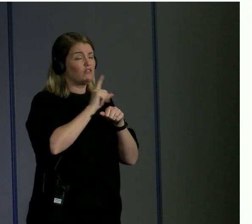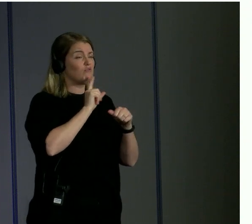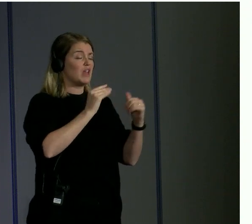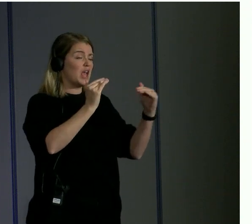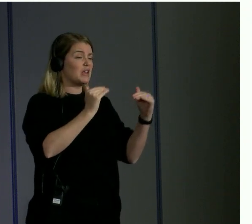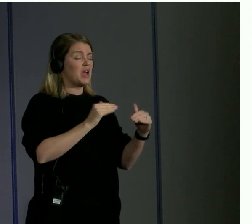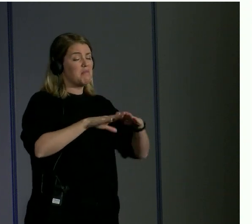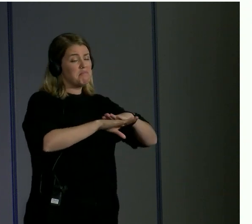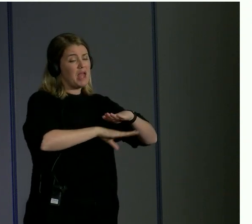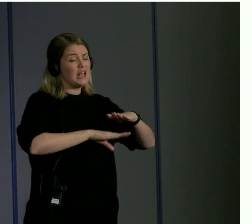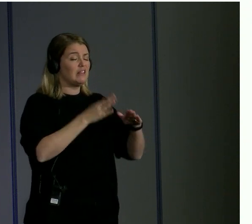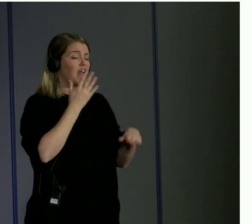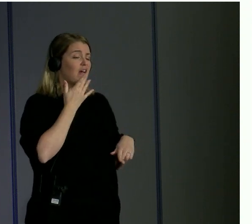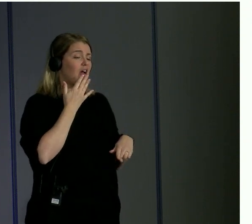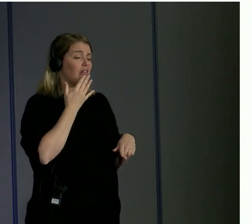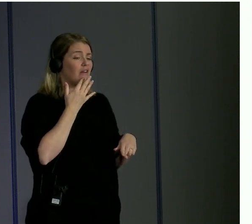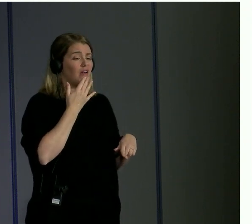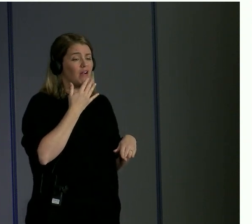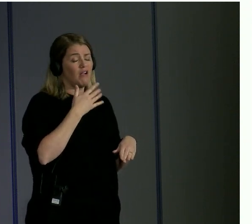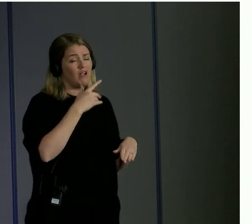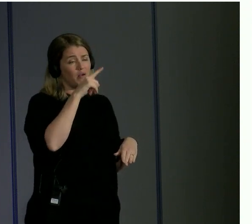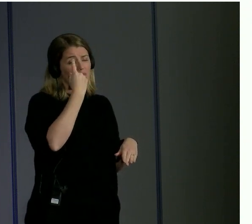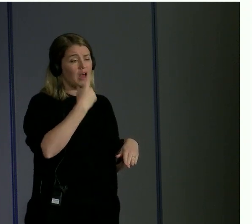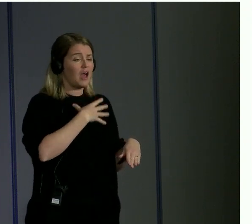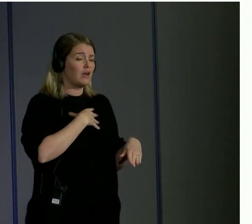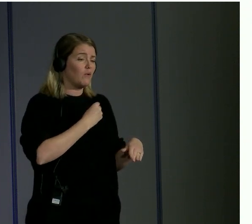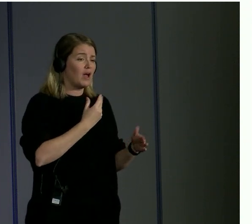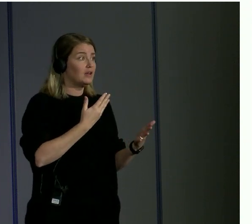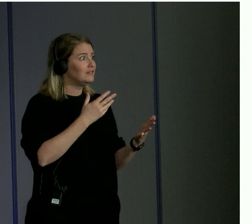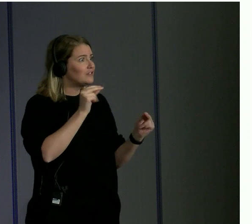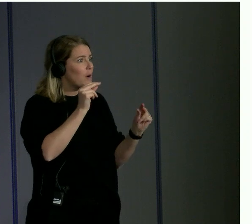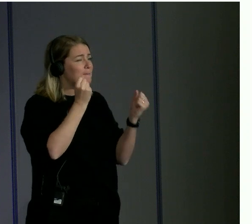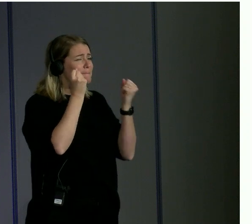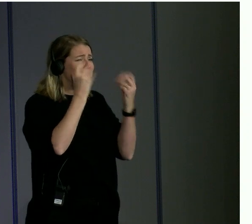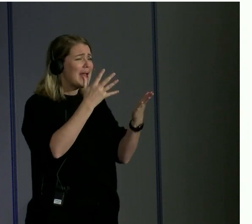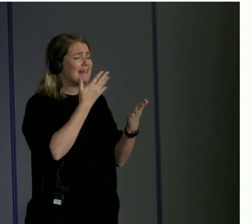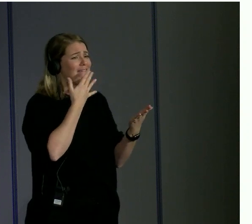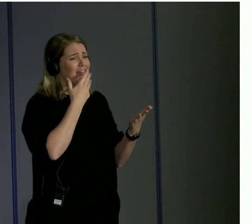palette. No. There's millions of colors you can use, you just need to use it in the right